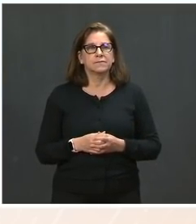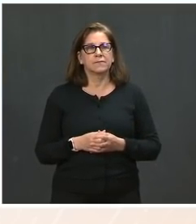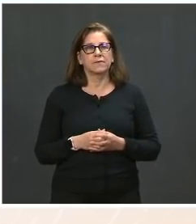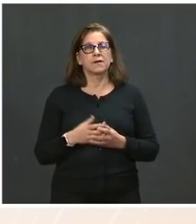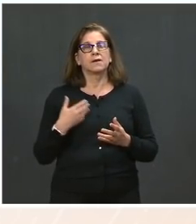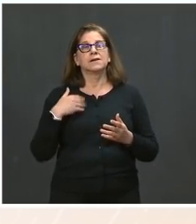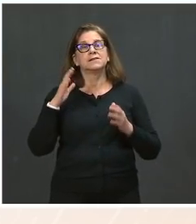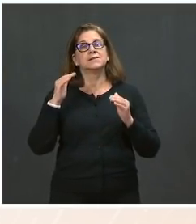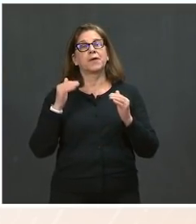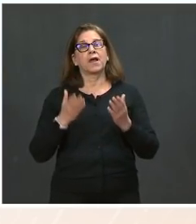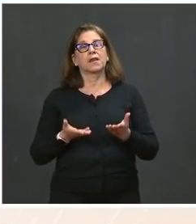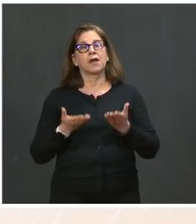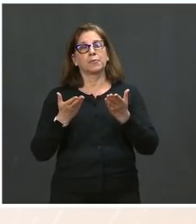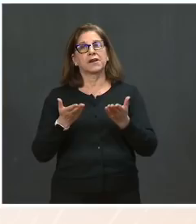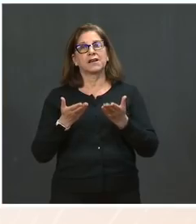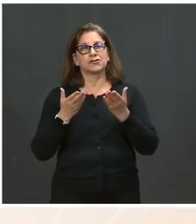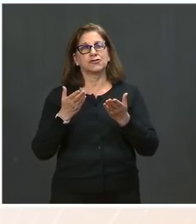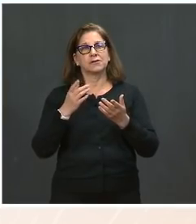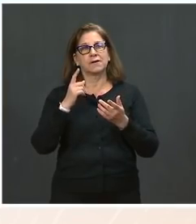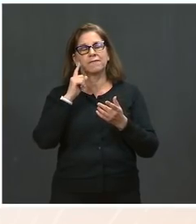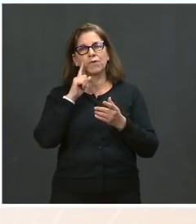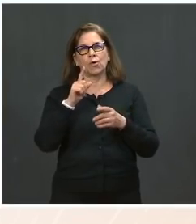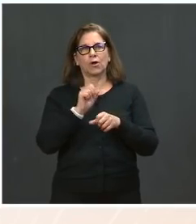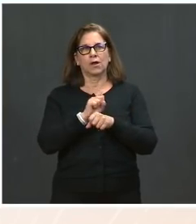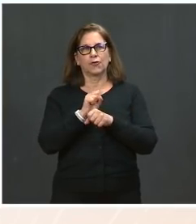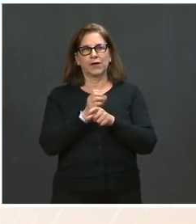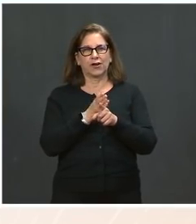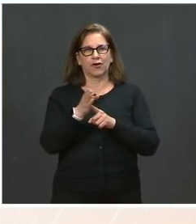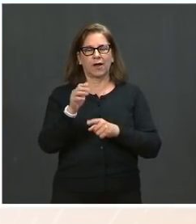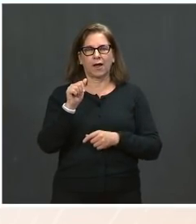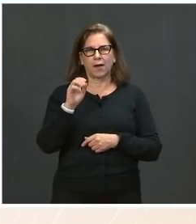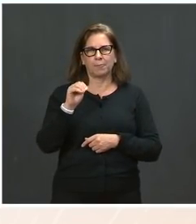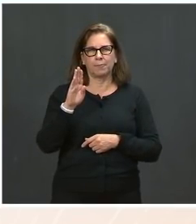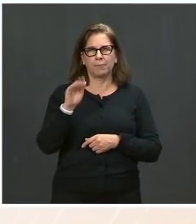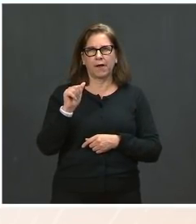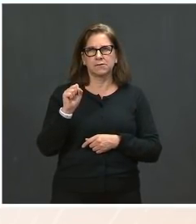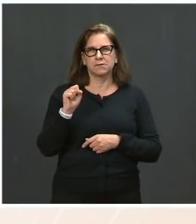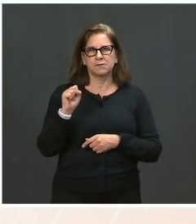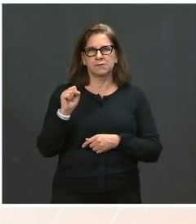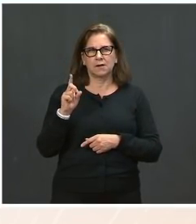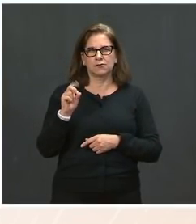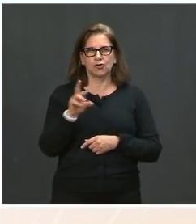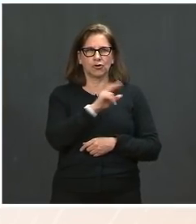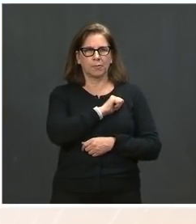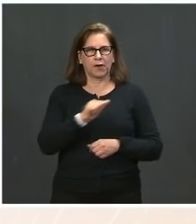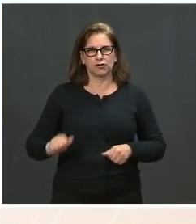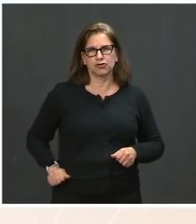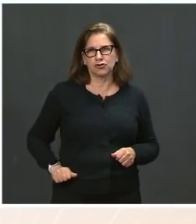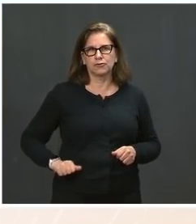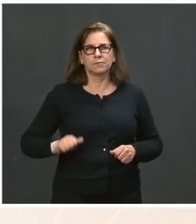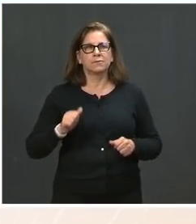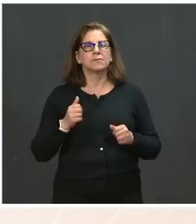career nominees will probably be in the first slate of nominees for ambassadors, as you're planning.